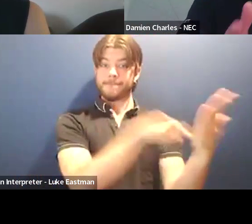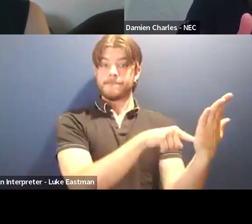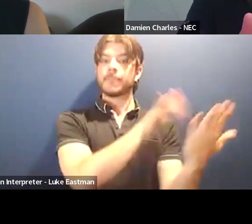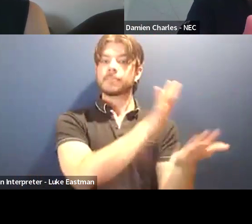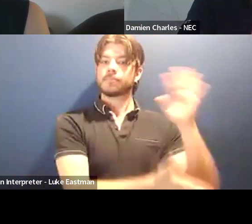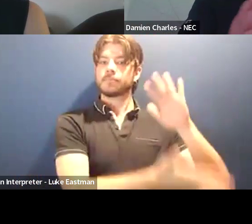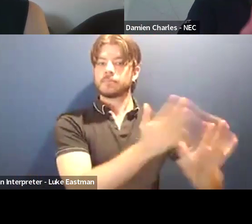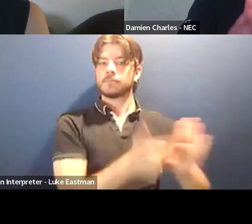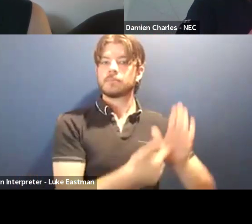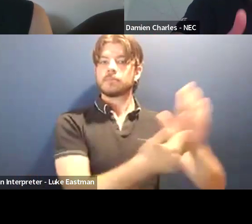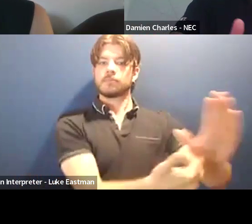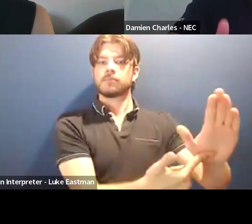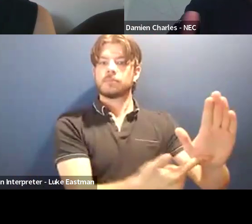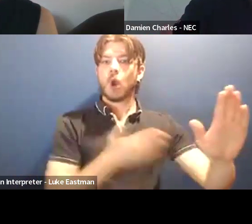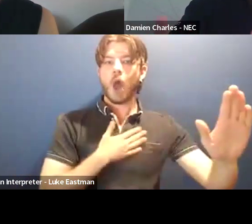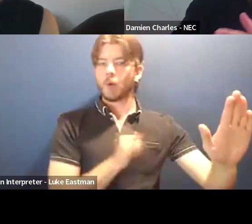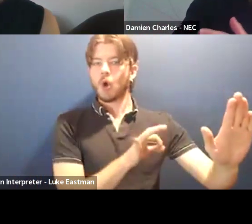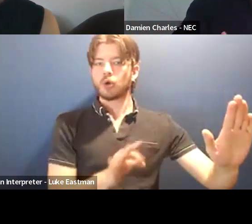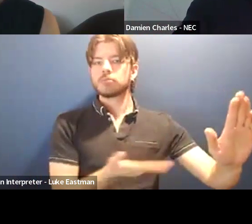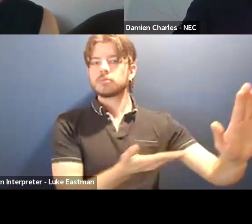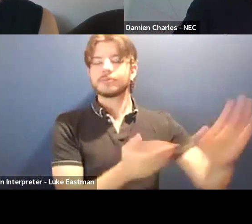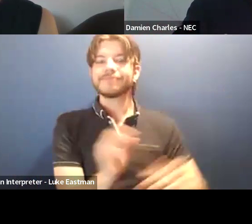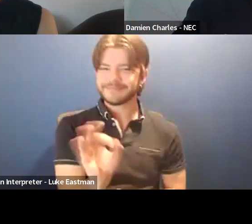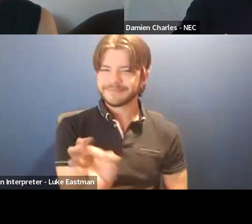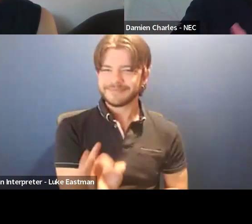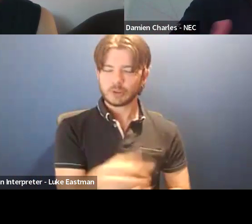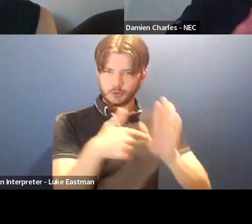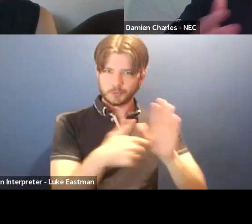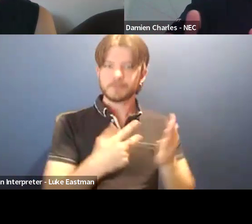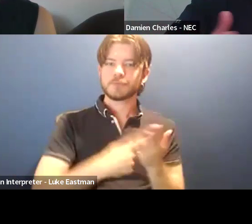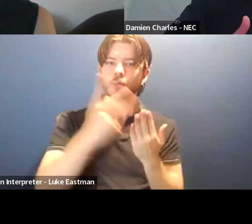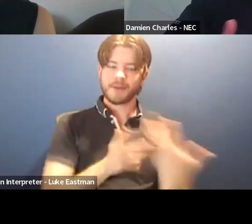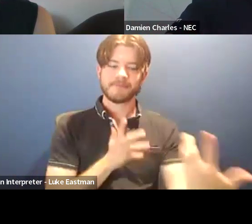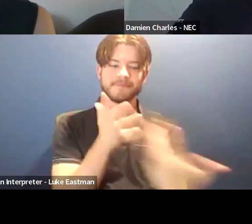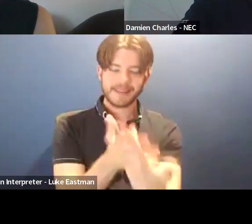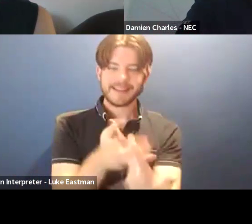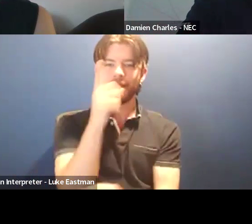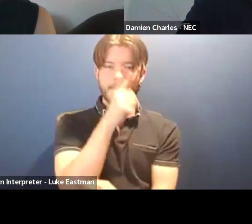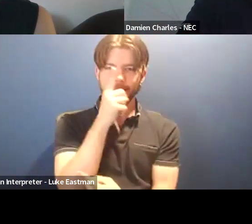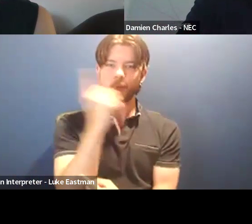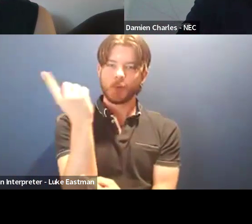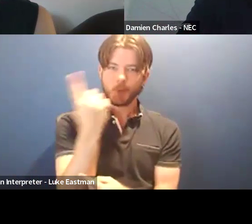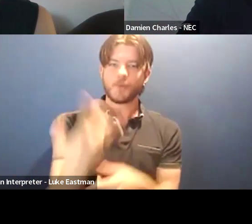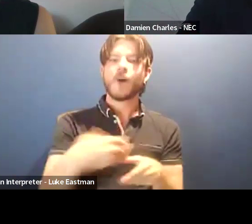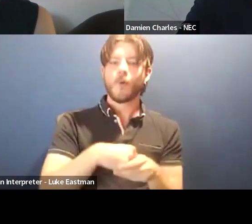is the program and the program works for the people that are participating and we